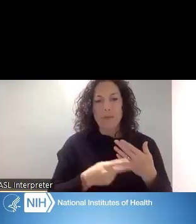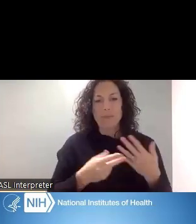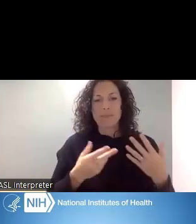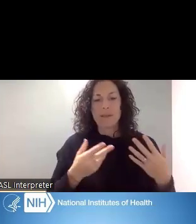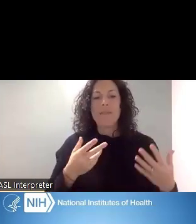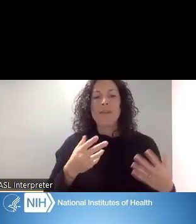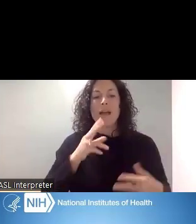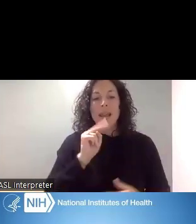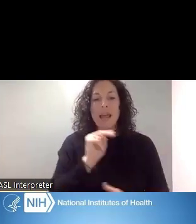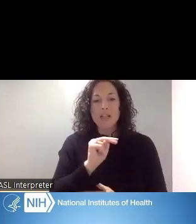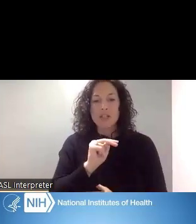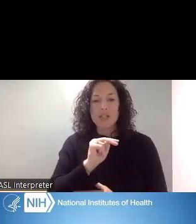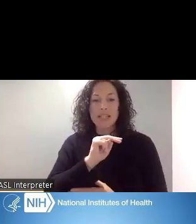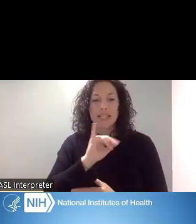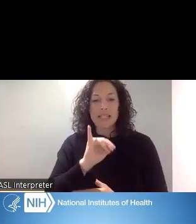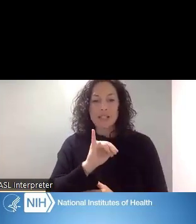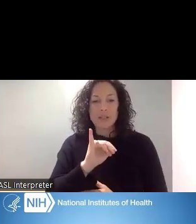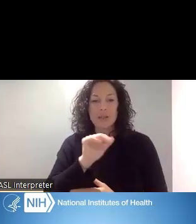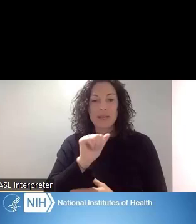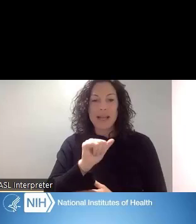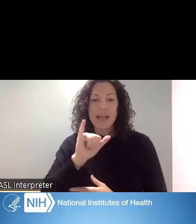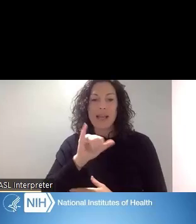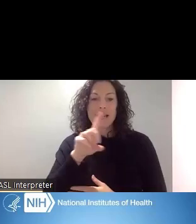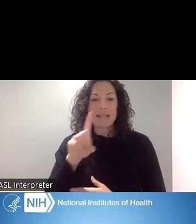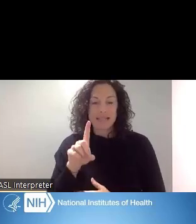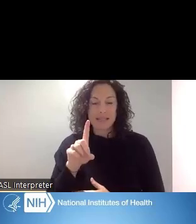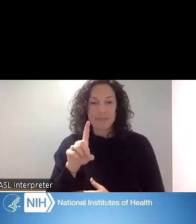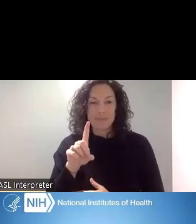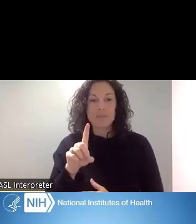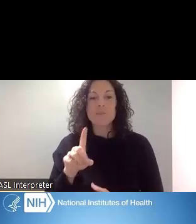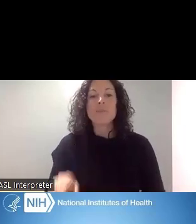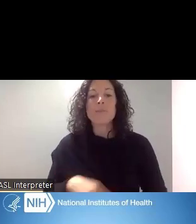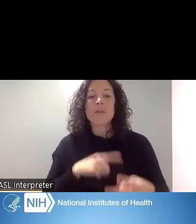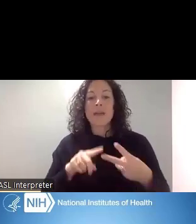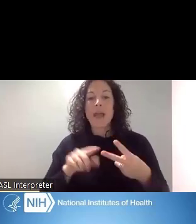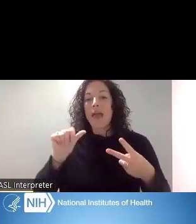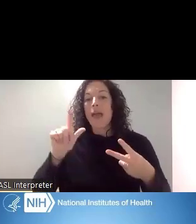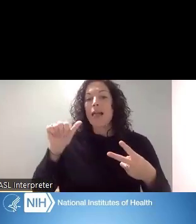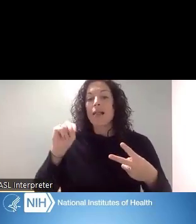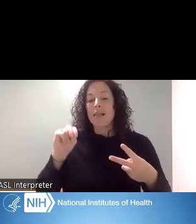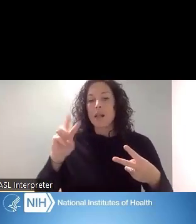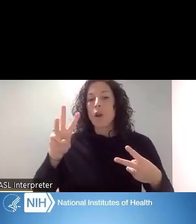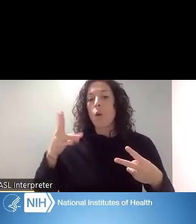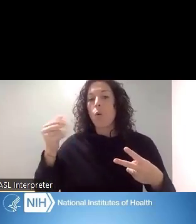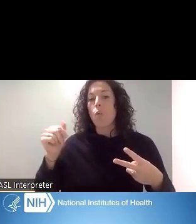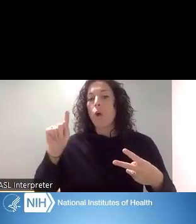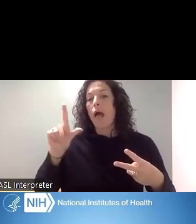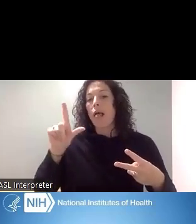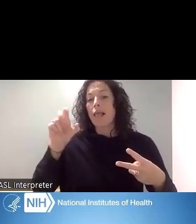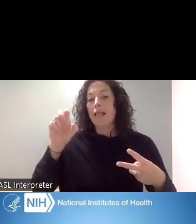and Infectious Diseases or NIAID and Alan Whatley, the Lead Grants Financial Analytics